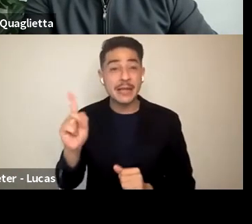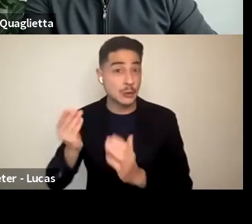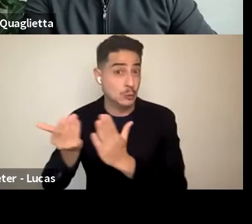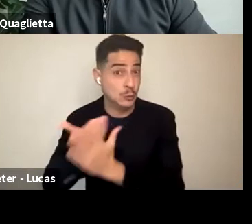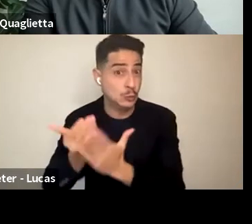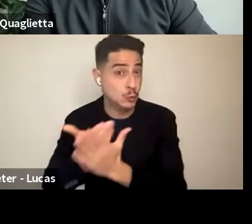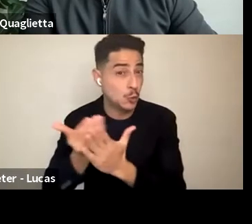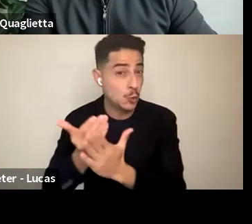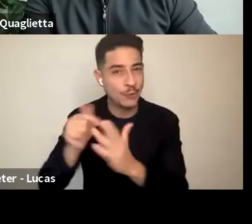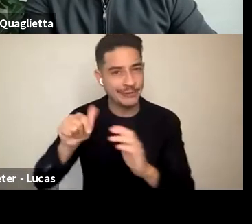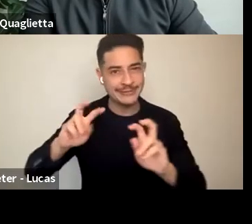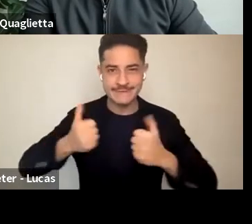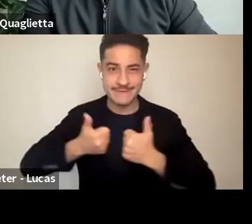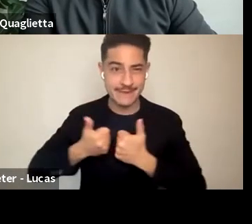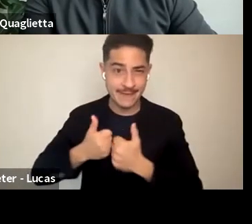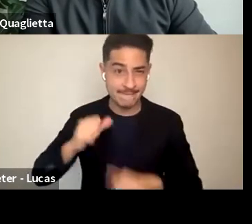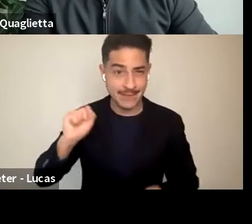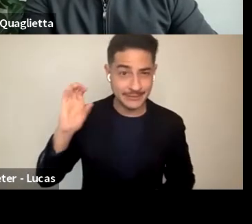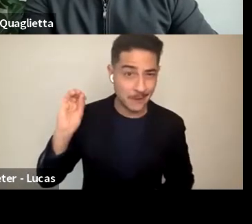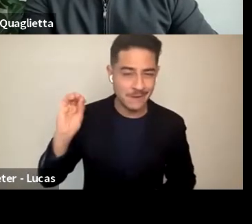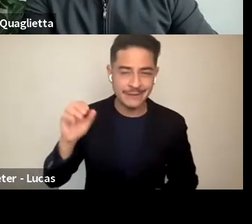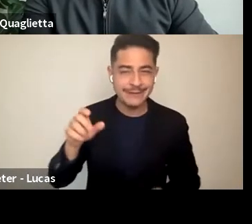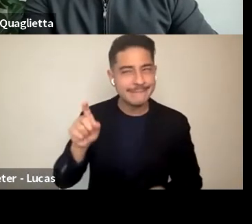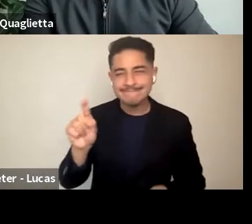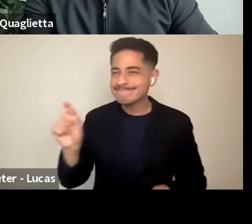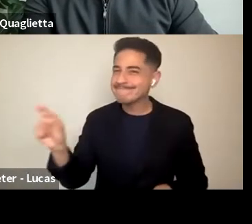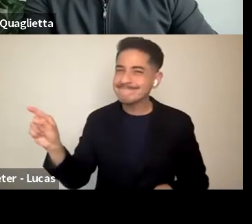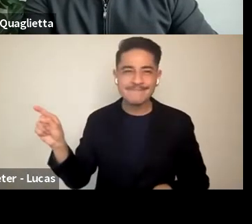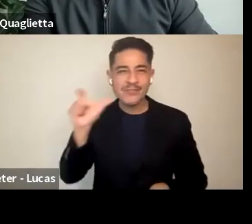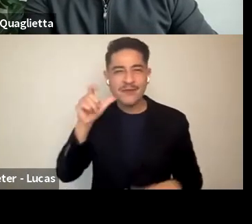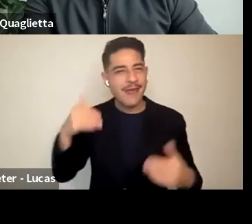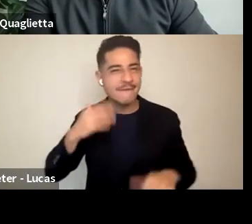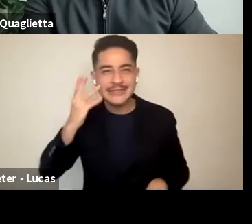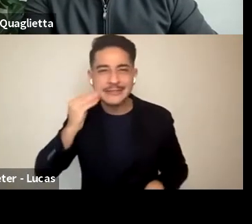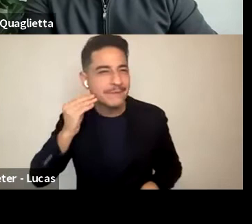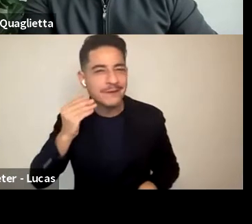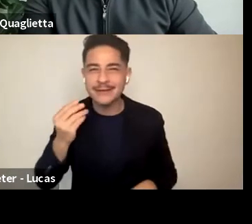game. I guess you know what I would say and don't have the experience under their belt and not to say that they wouldn't